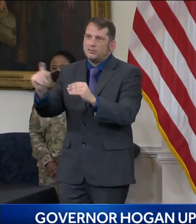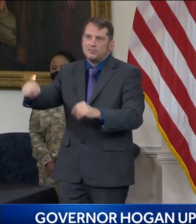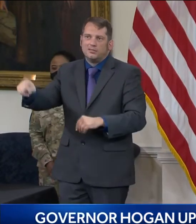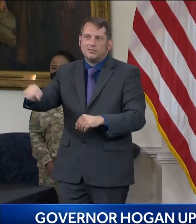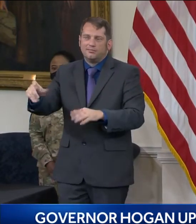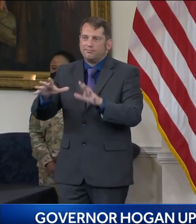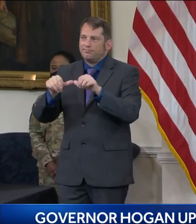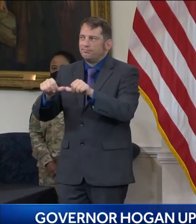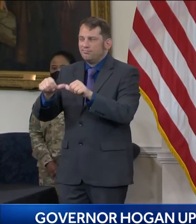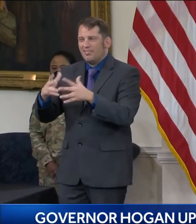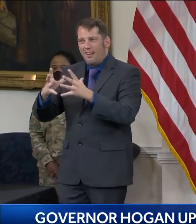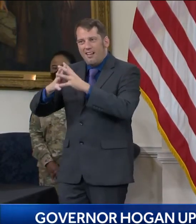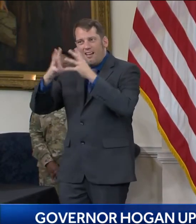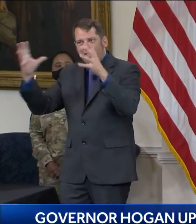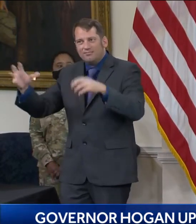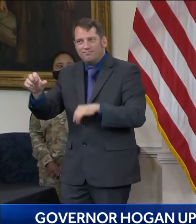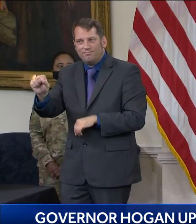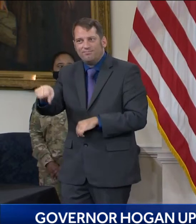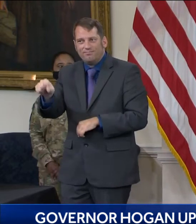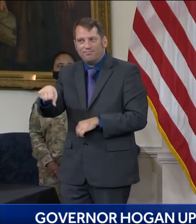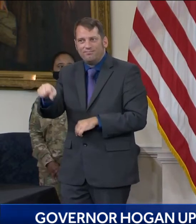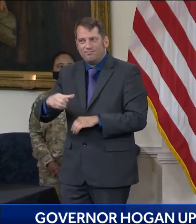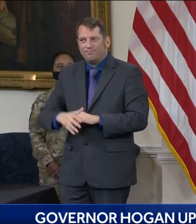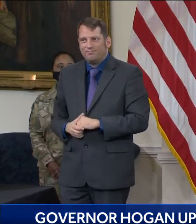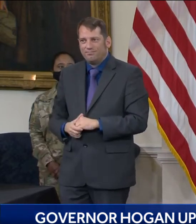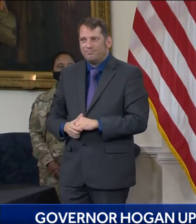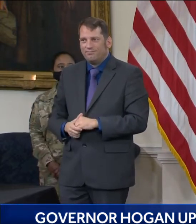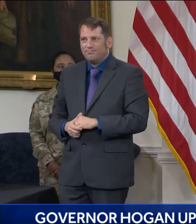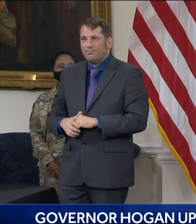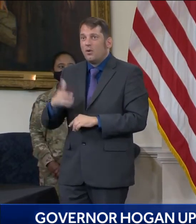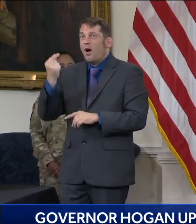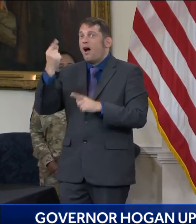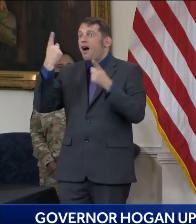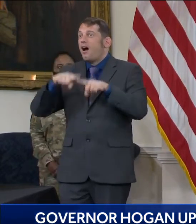YESTERDAY I THINK I WAS PLEASED THAT THE DECISION CAME DOWN, I